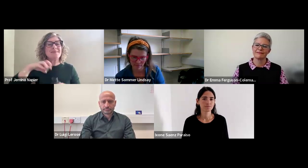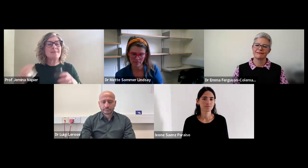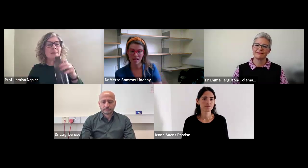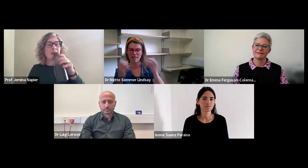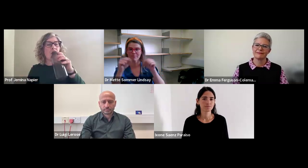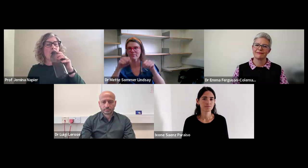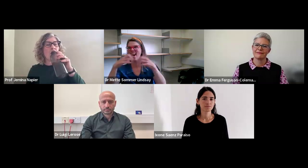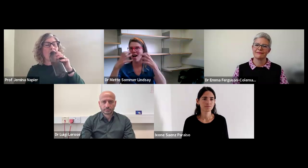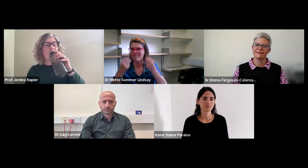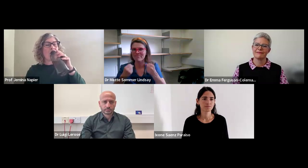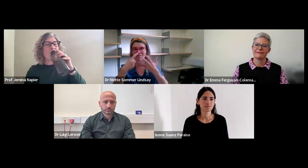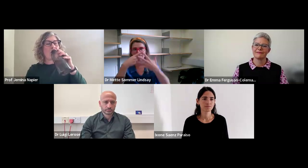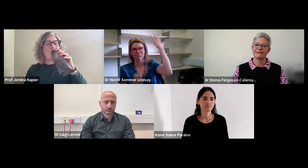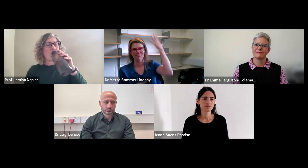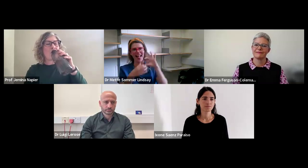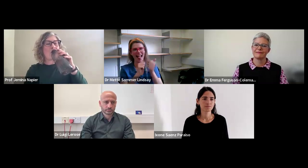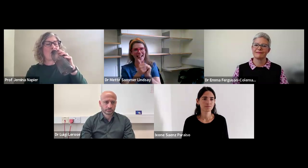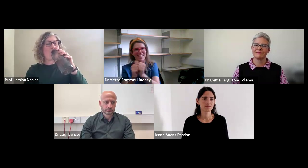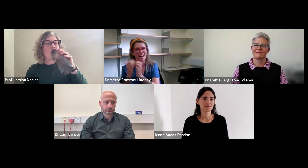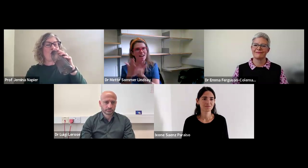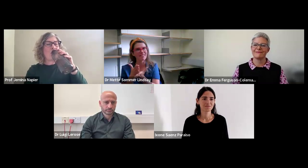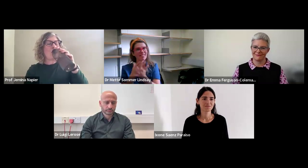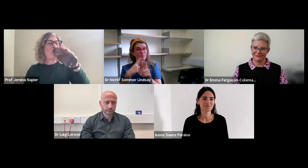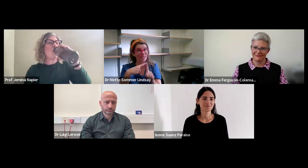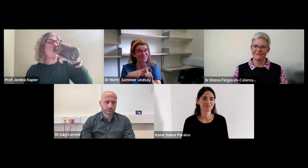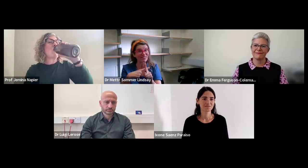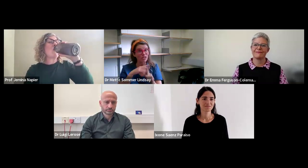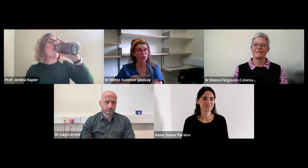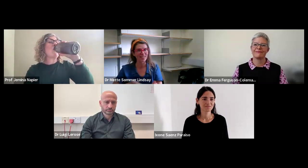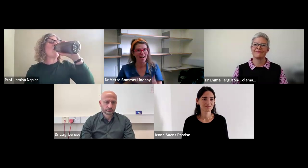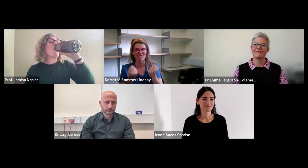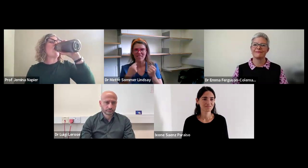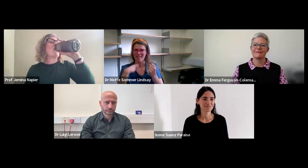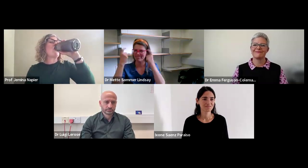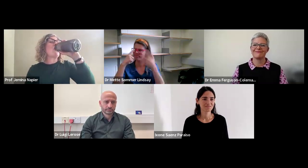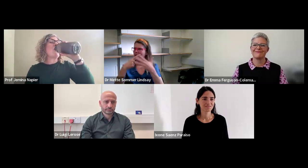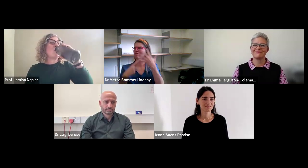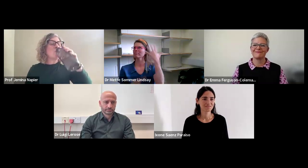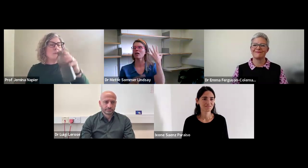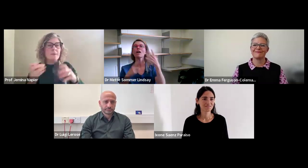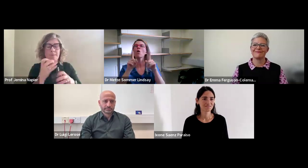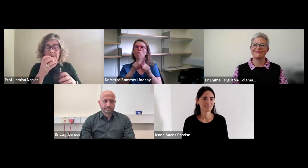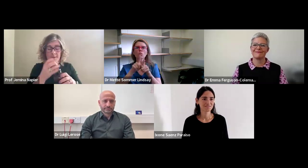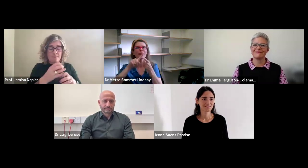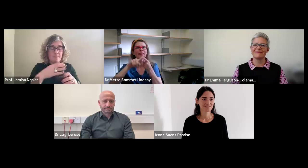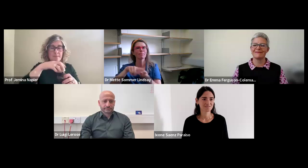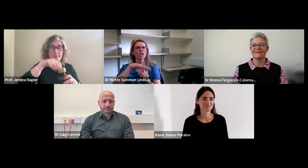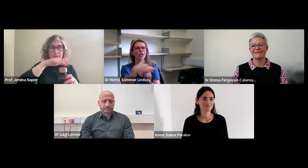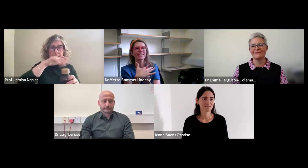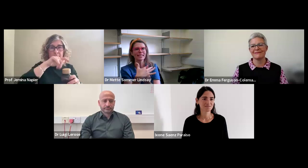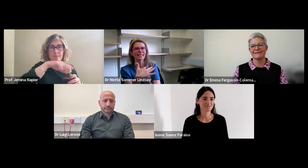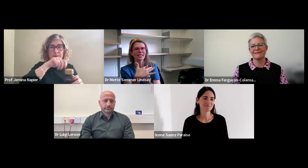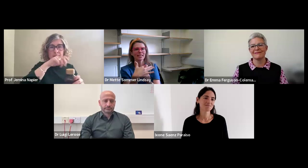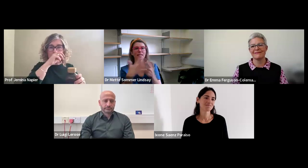Mette: Yeah well I've got a lot of allies which is very positive and a great relief to be able to say